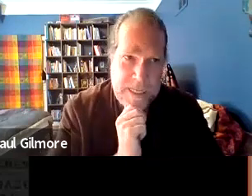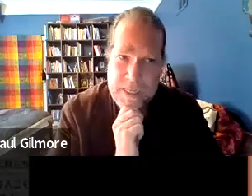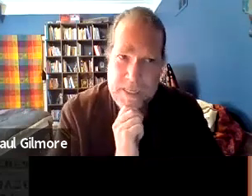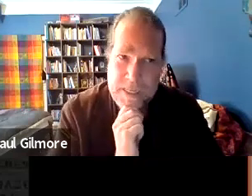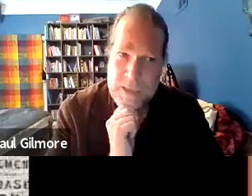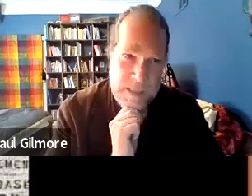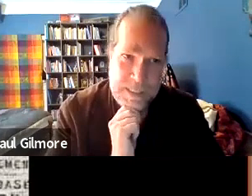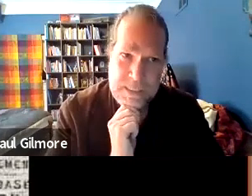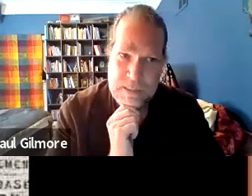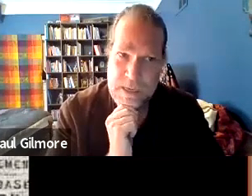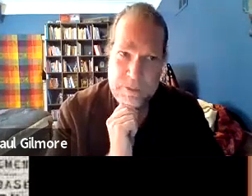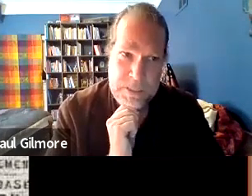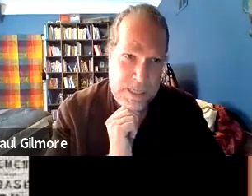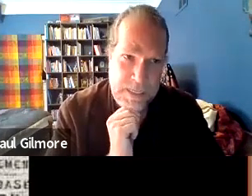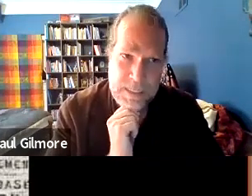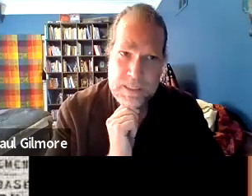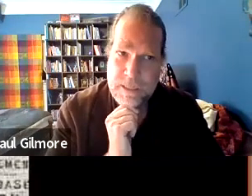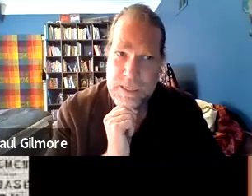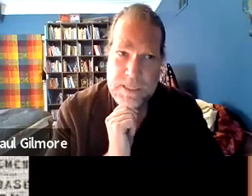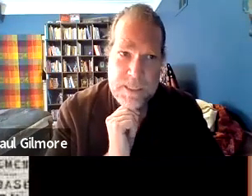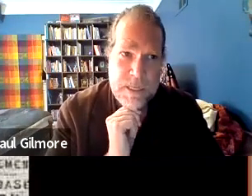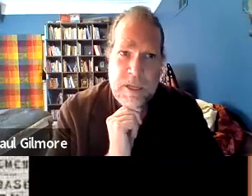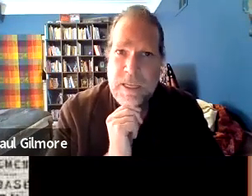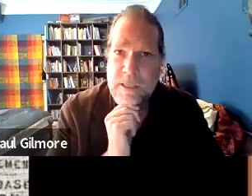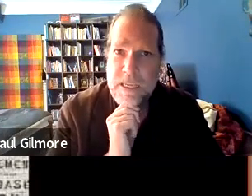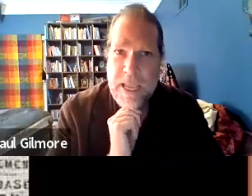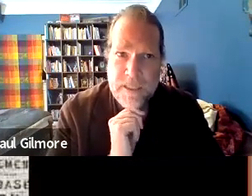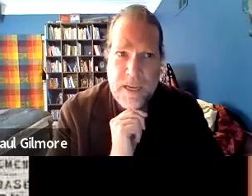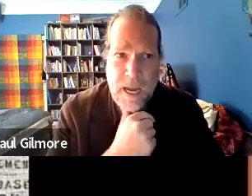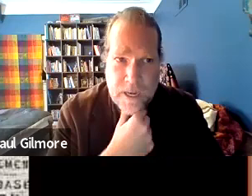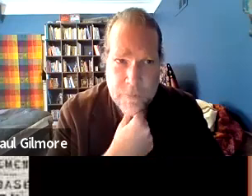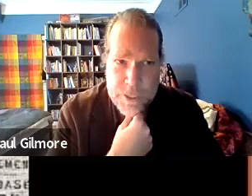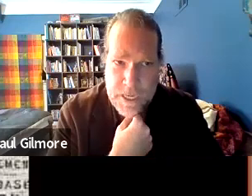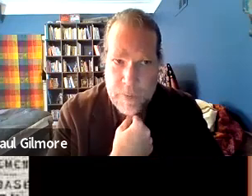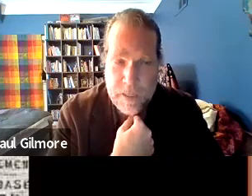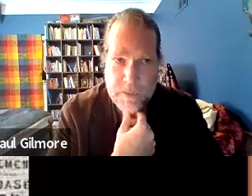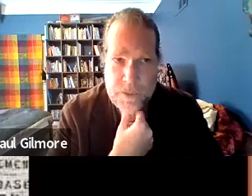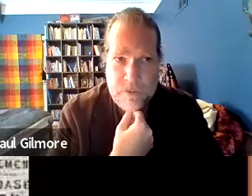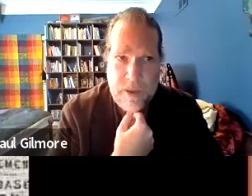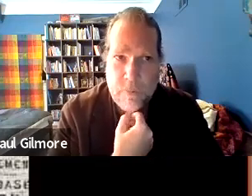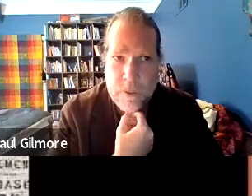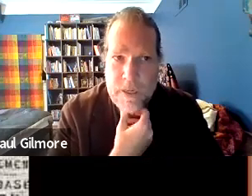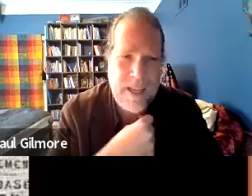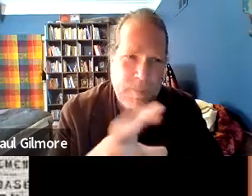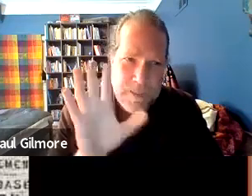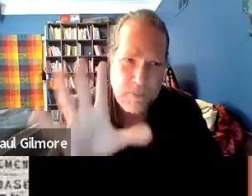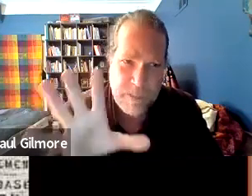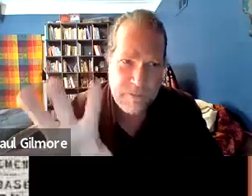again, in the 1870s 80s and 90s. In the anti Irish campaigns that were and I don't mean to